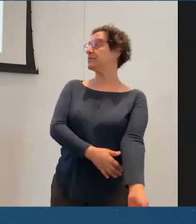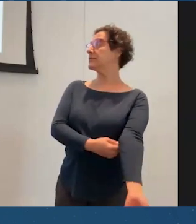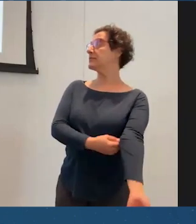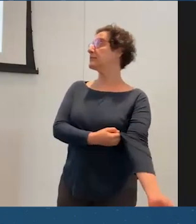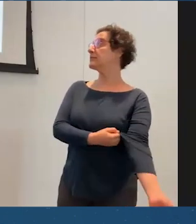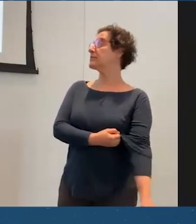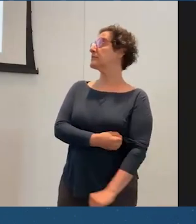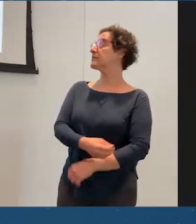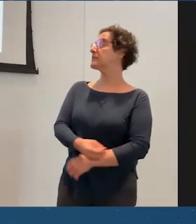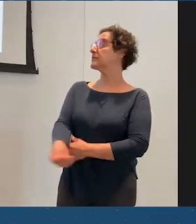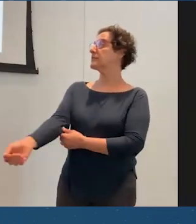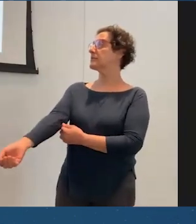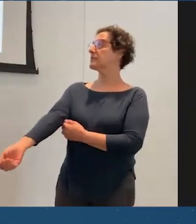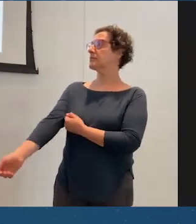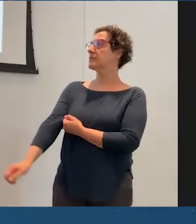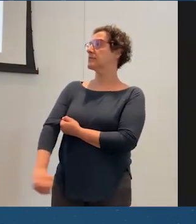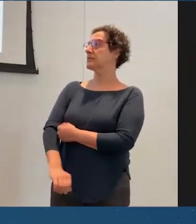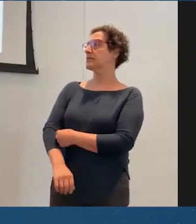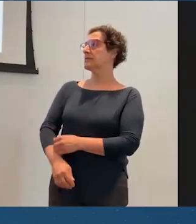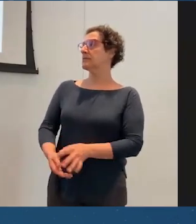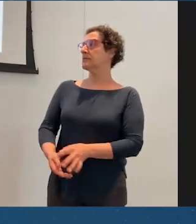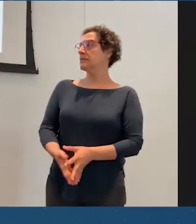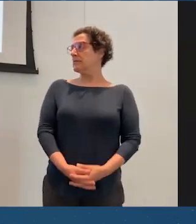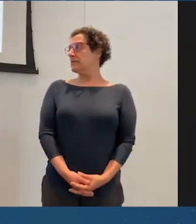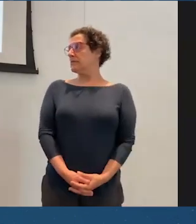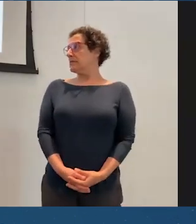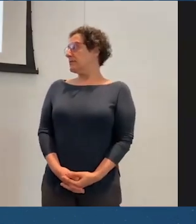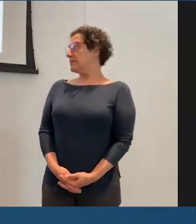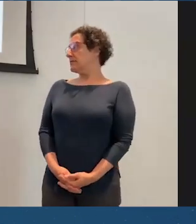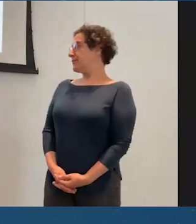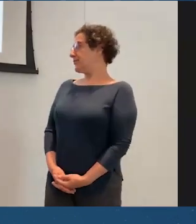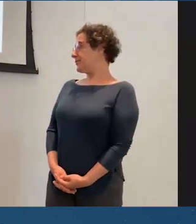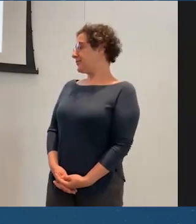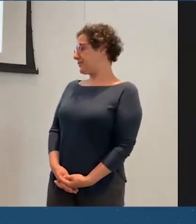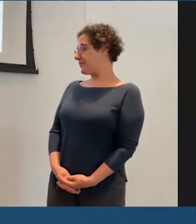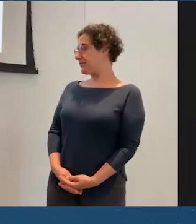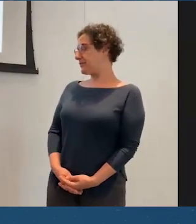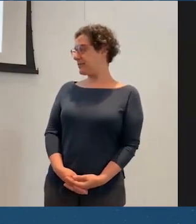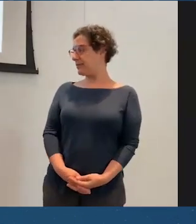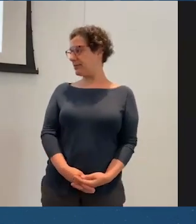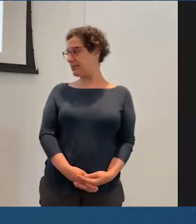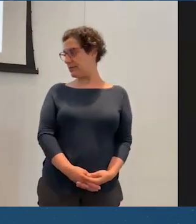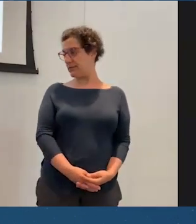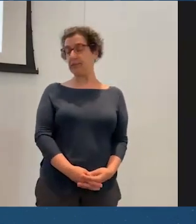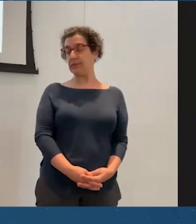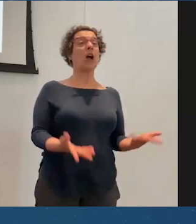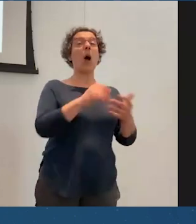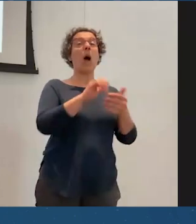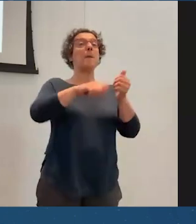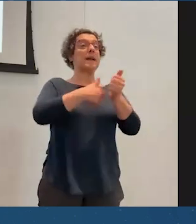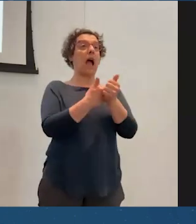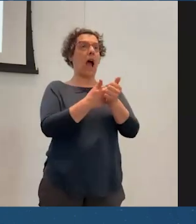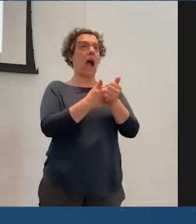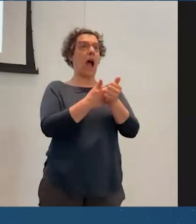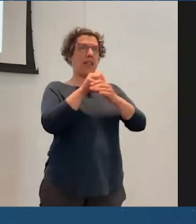So let's talk a little bit about what a behind the scenes actually looks like at our co-designs